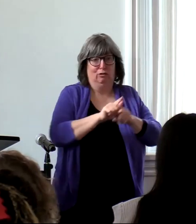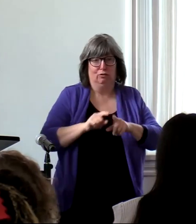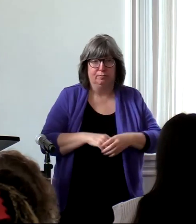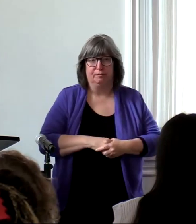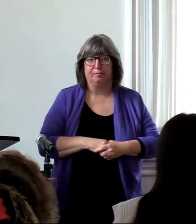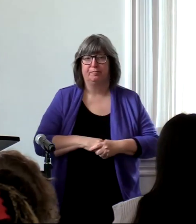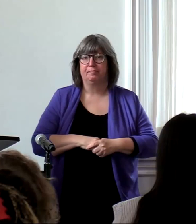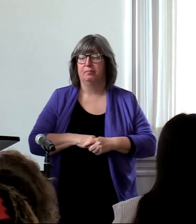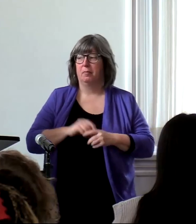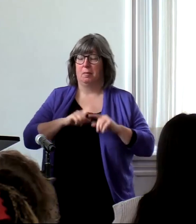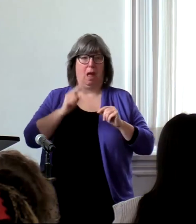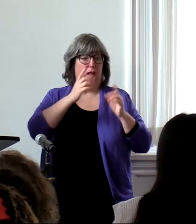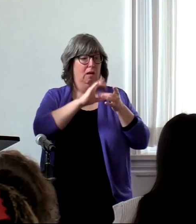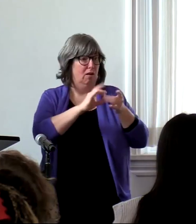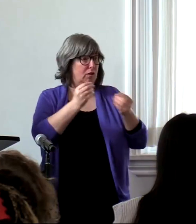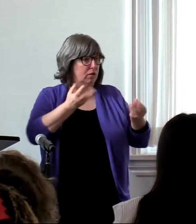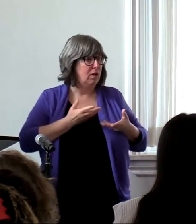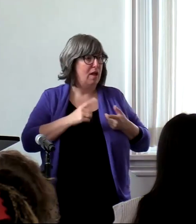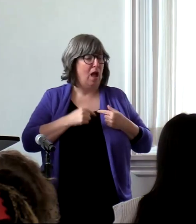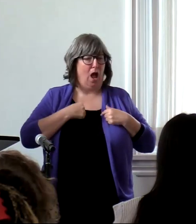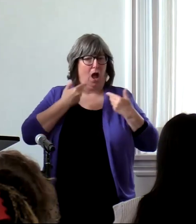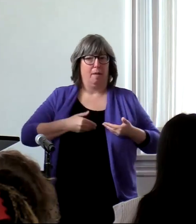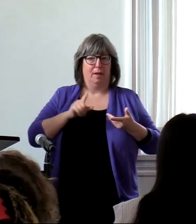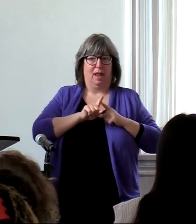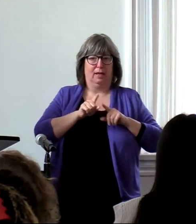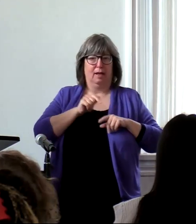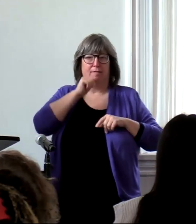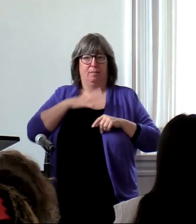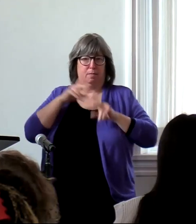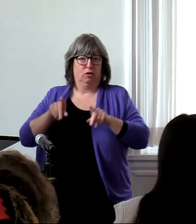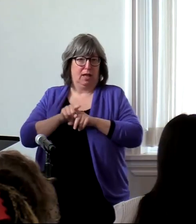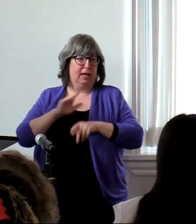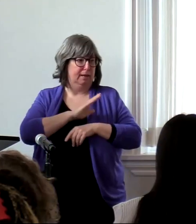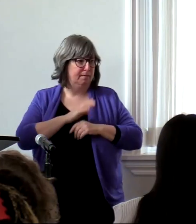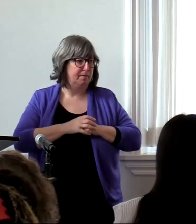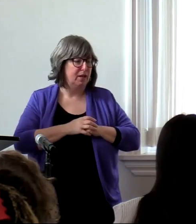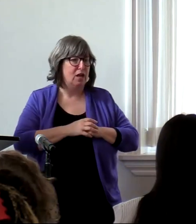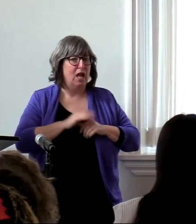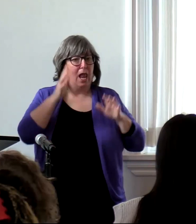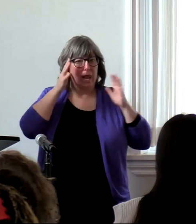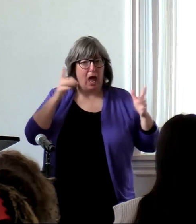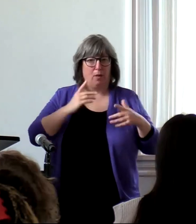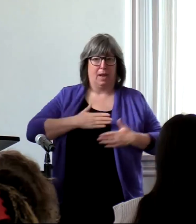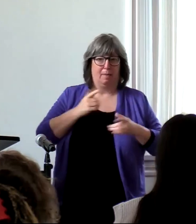From what I hear about him , I have a female version of him in my life, who is just as loud and happy as he is